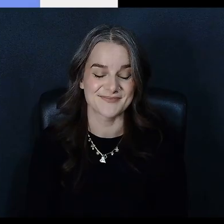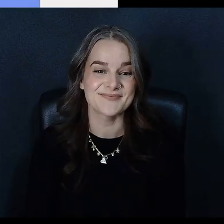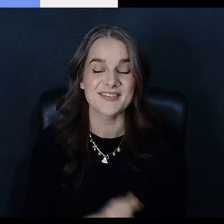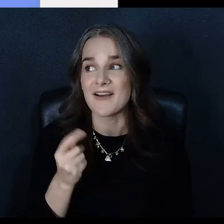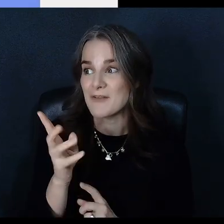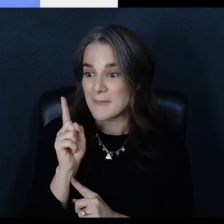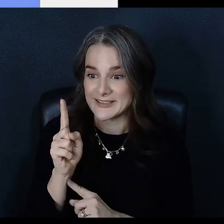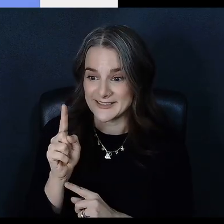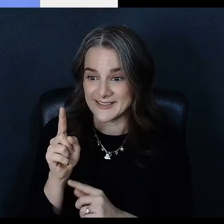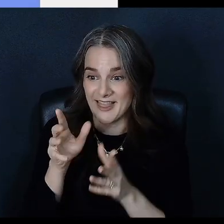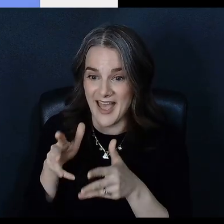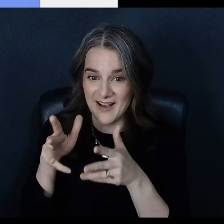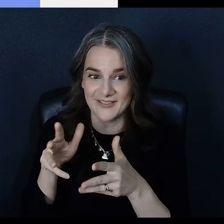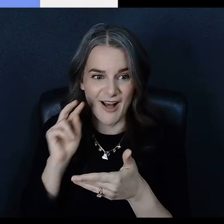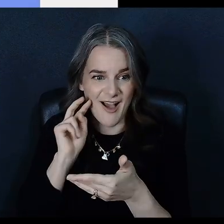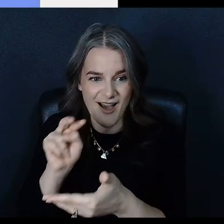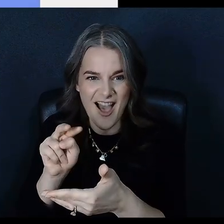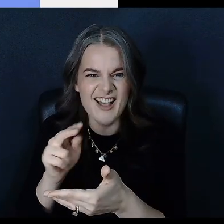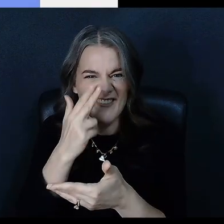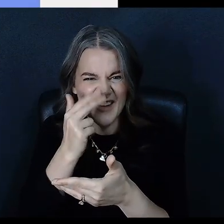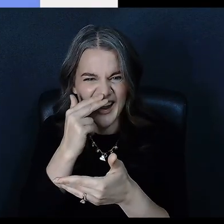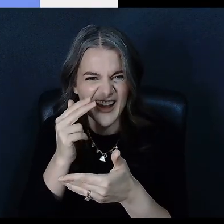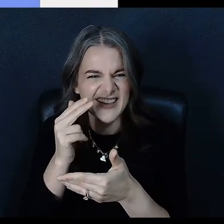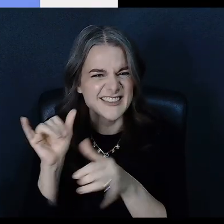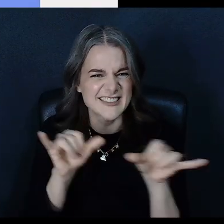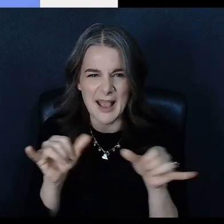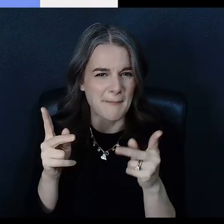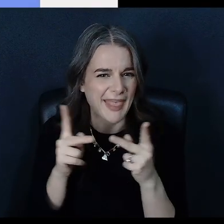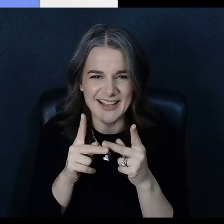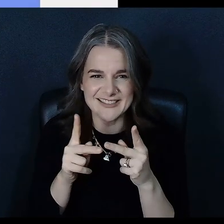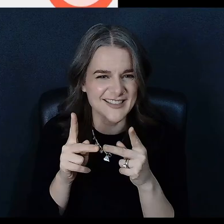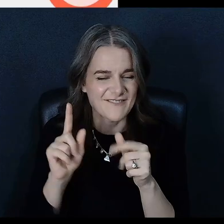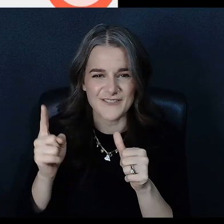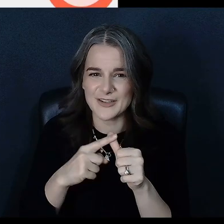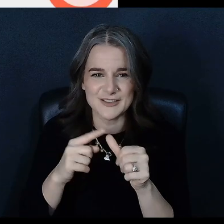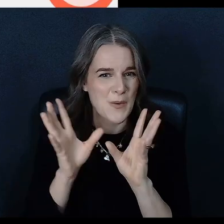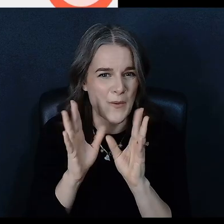I was on the first webinar, too, which is kind of weird. But here we are. Access-- other.